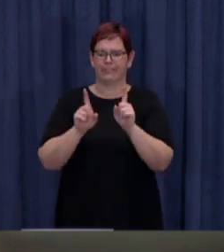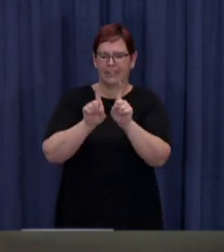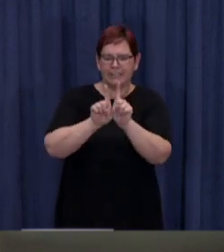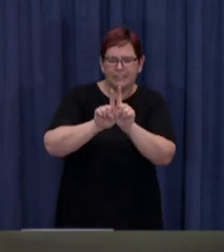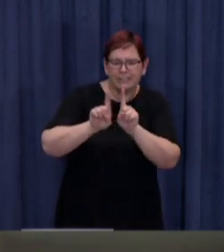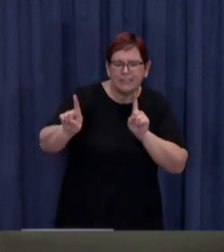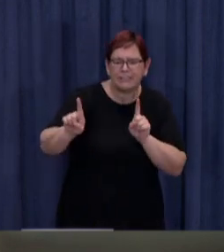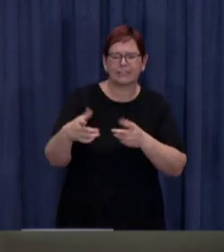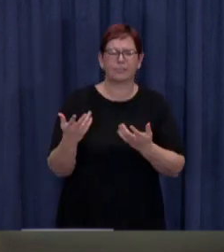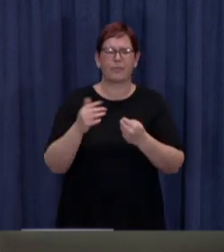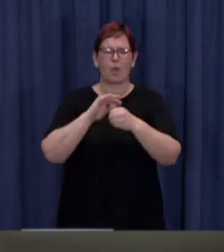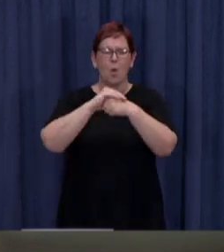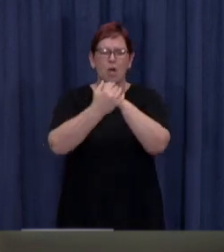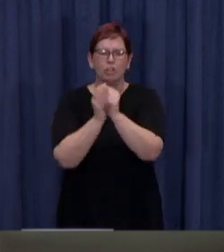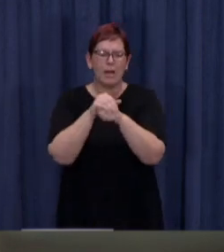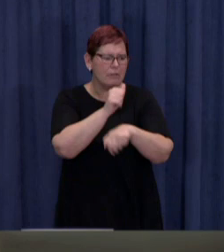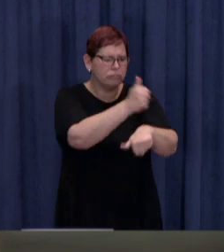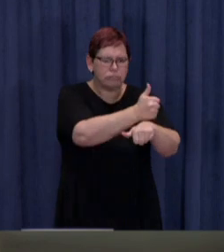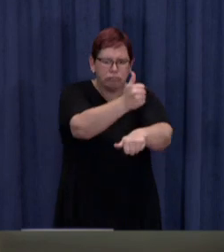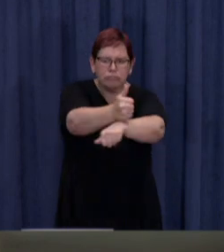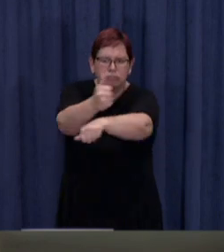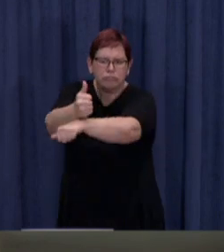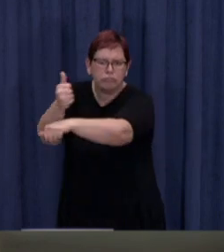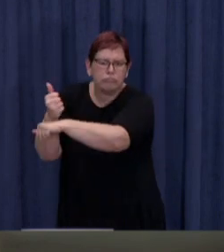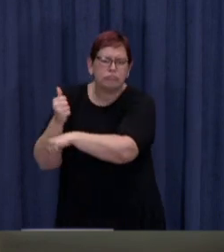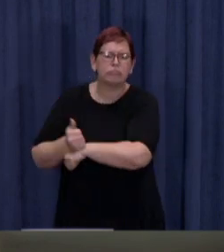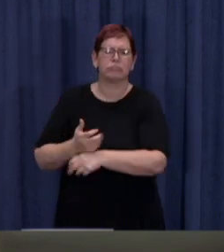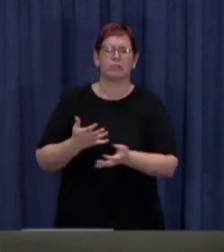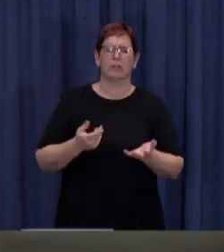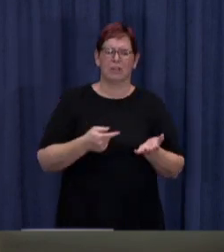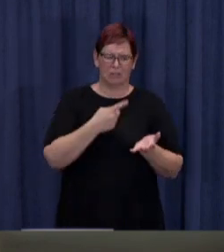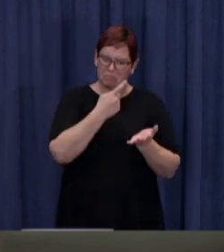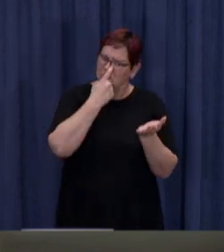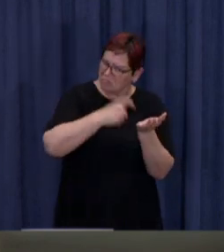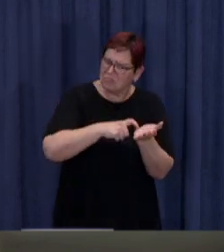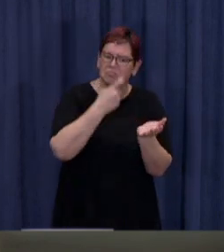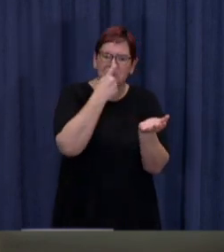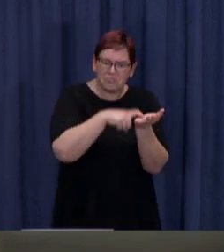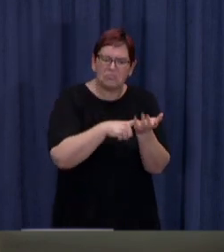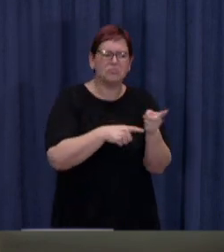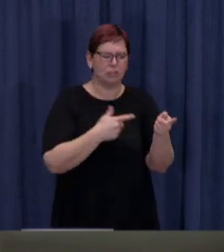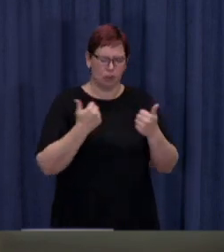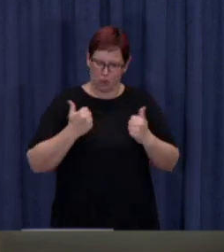socially distance people so they acknowledge there's some progress I don't wanna put words in their vote but I think there's a lot more to be done